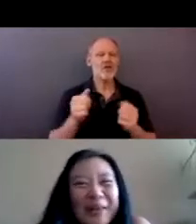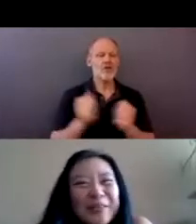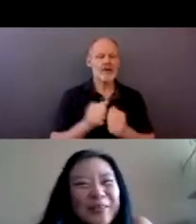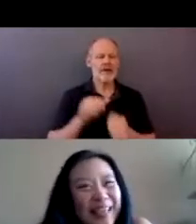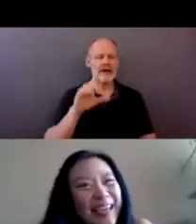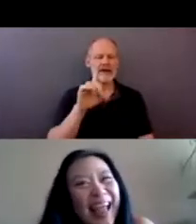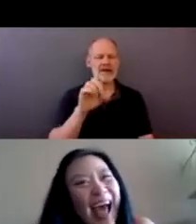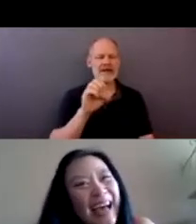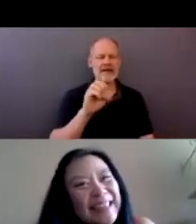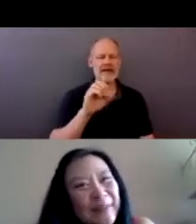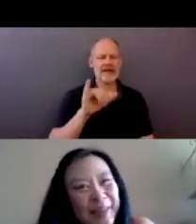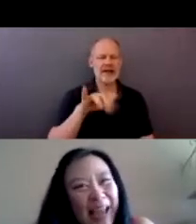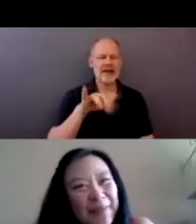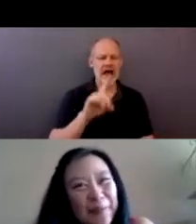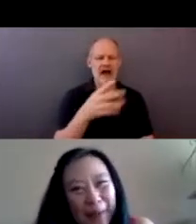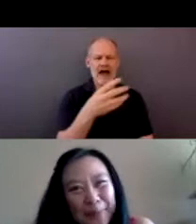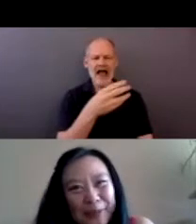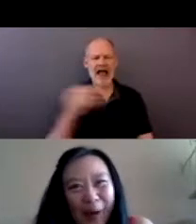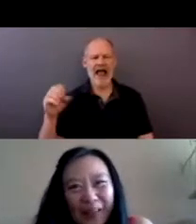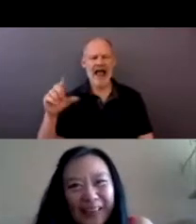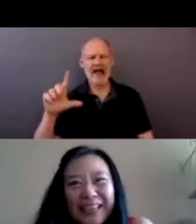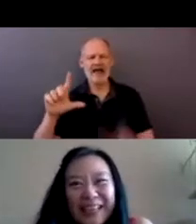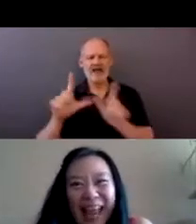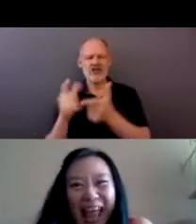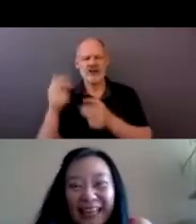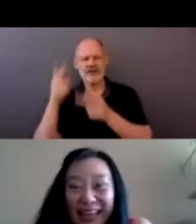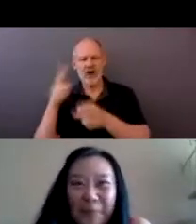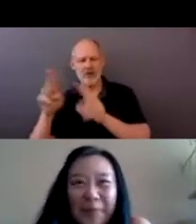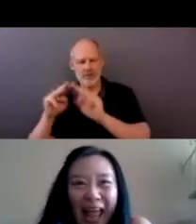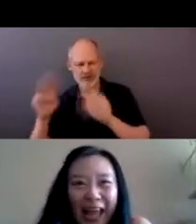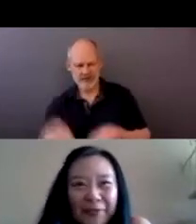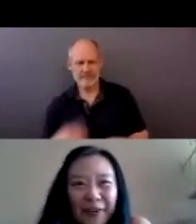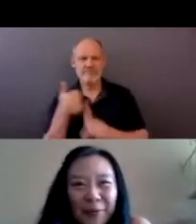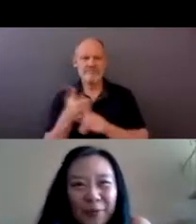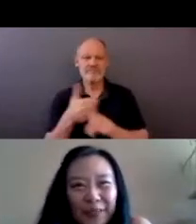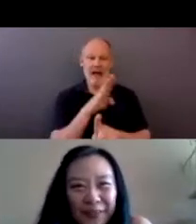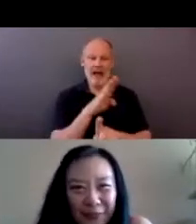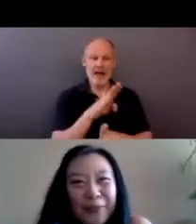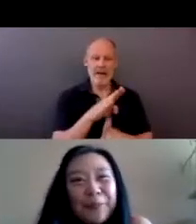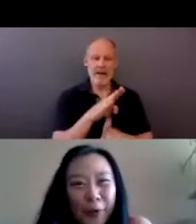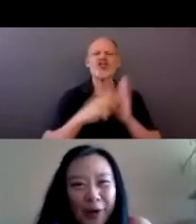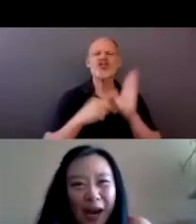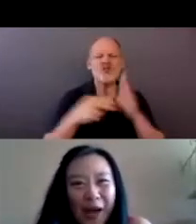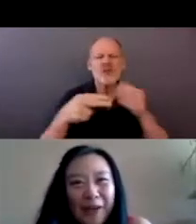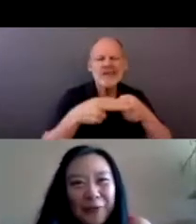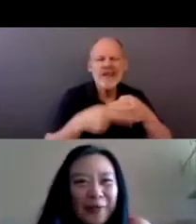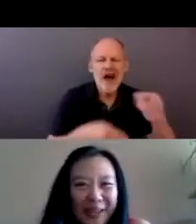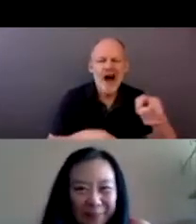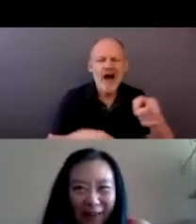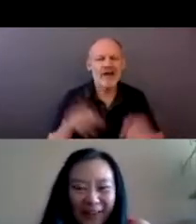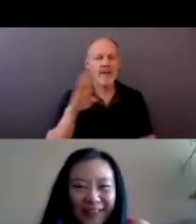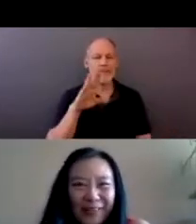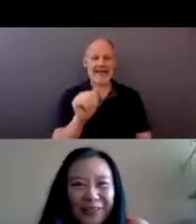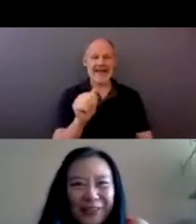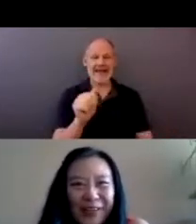Sonia has a BA from Amherst College and MA from the Winterthur Program of Early American Culture